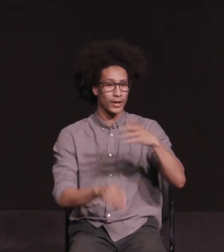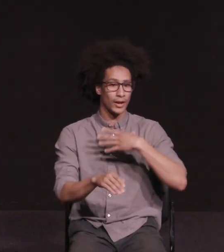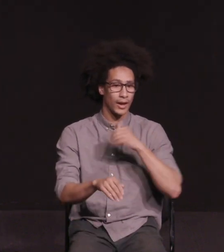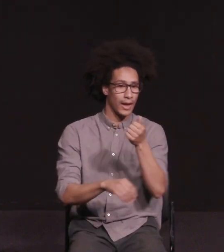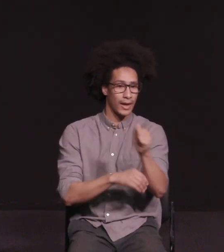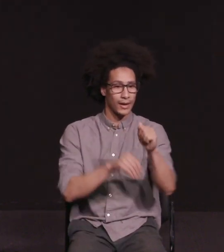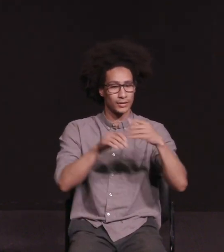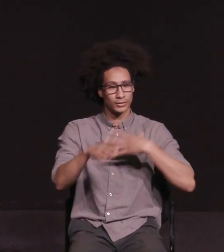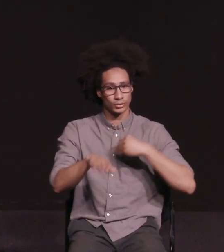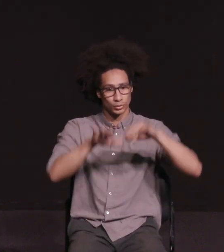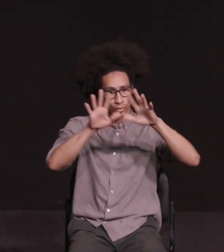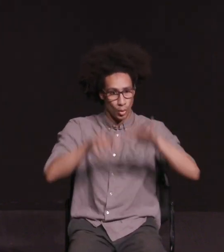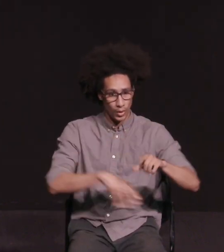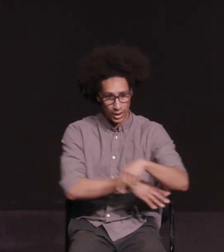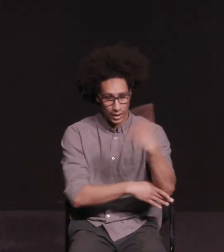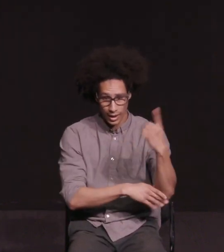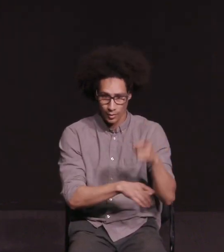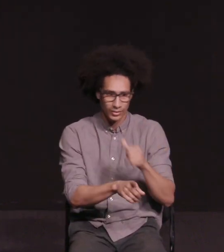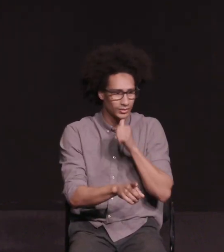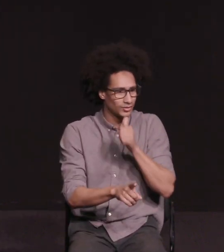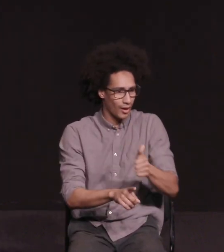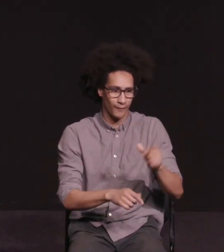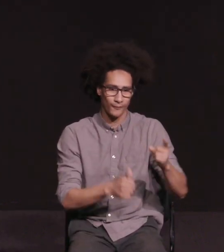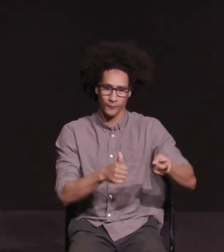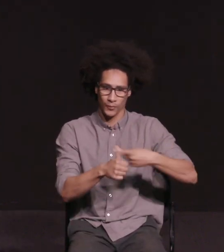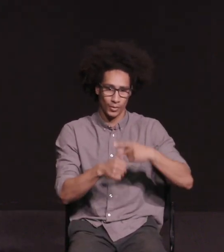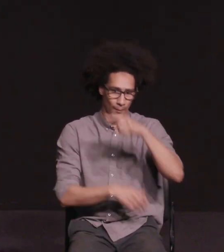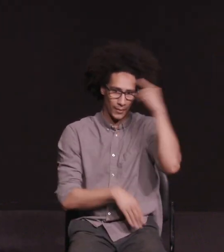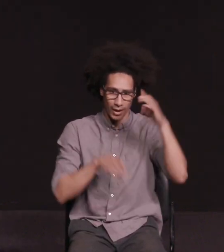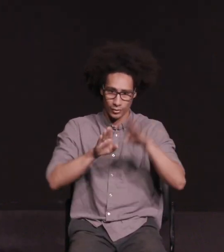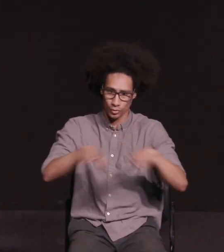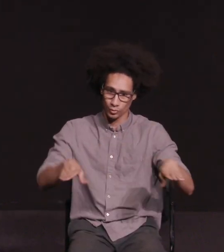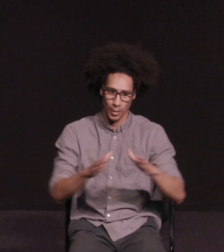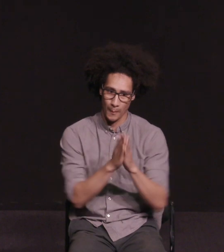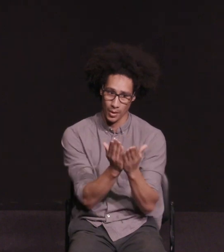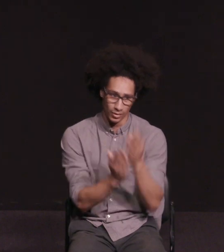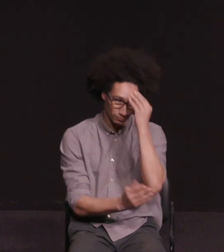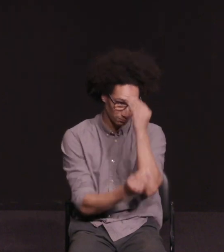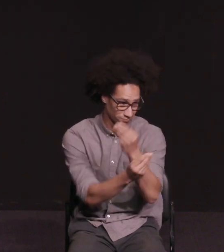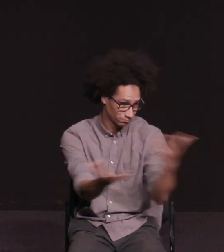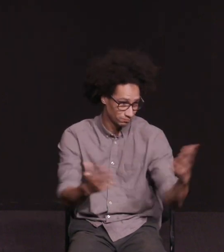was not the first Black children's book, but the rise